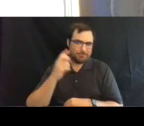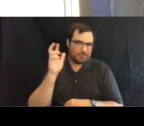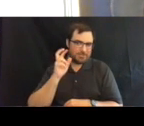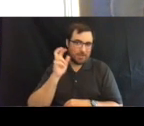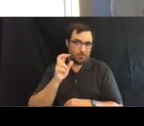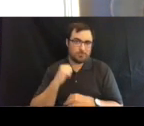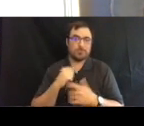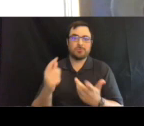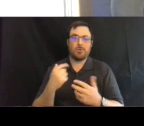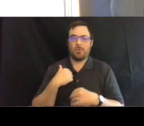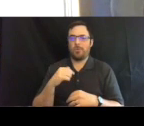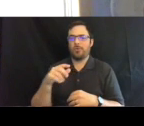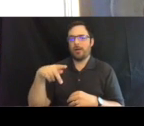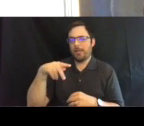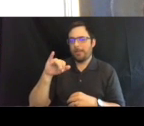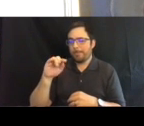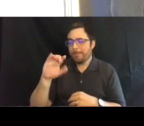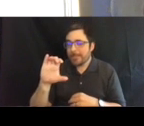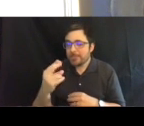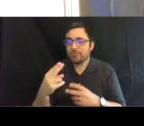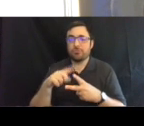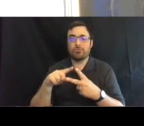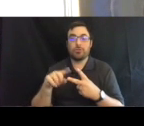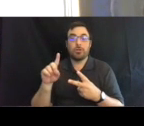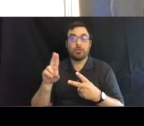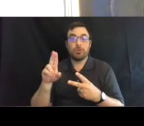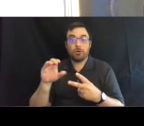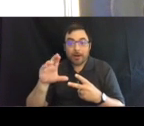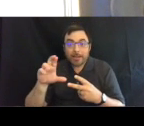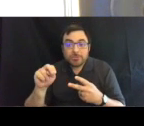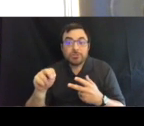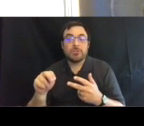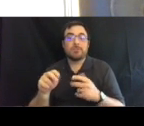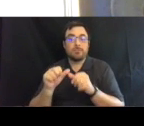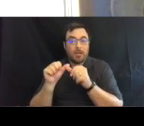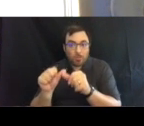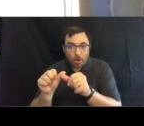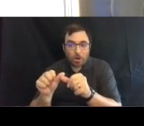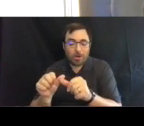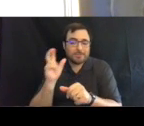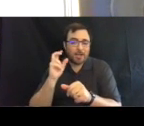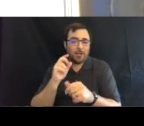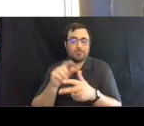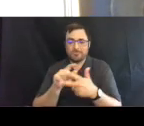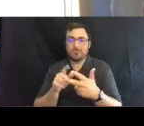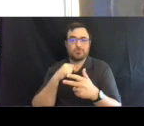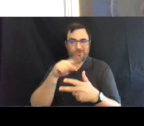skills like pitch and duration and some of the learning to listen sounds to help build that auditory memory and that